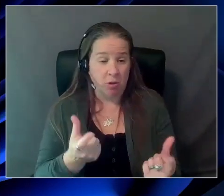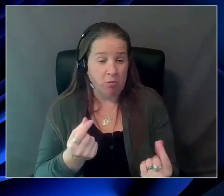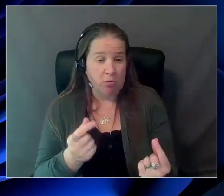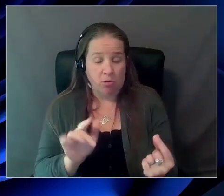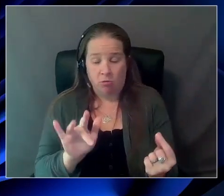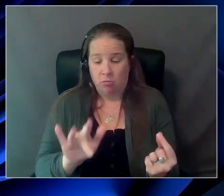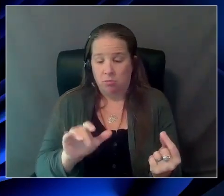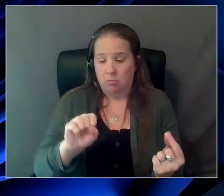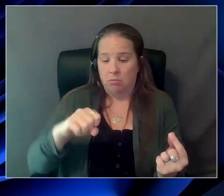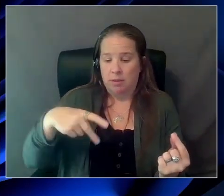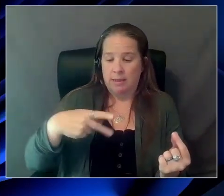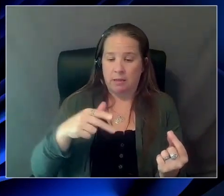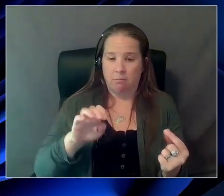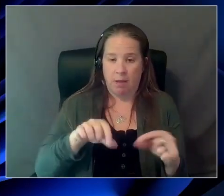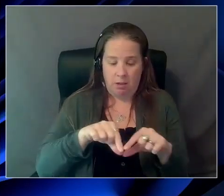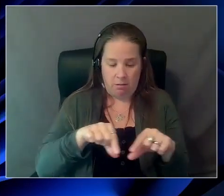do that by pressing space